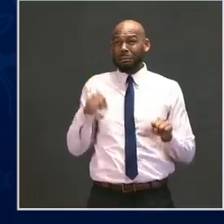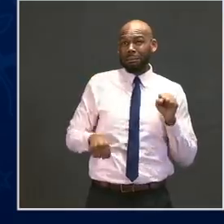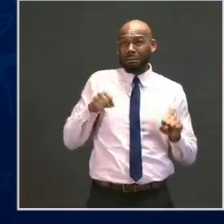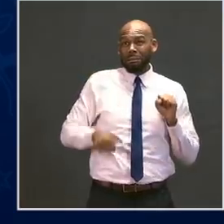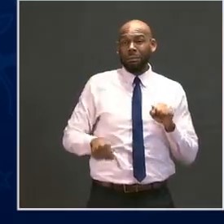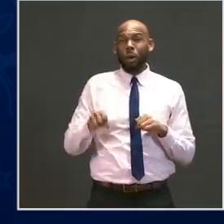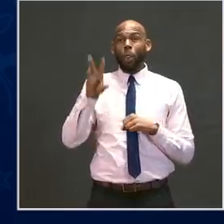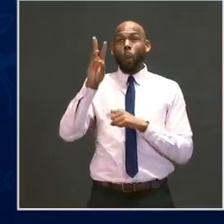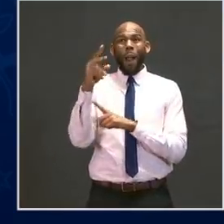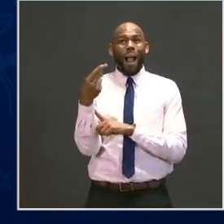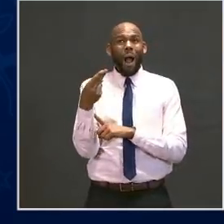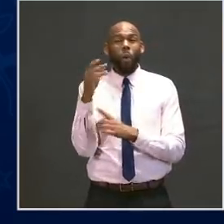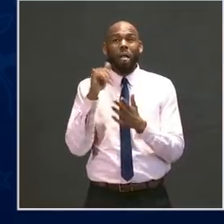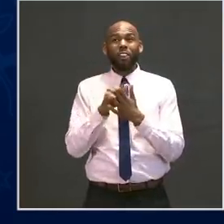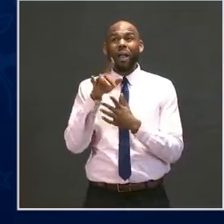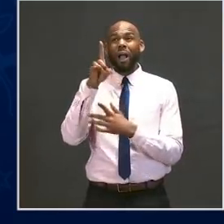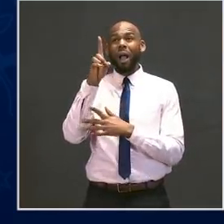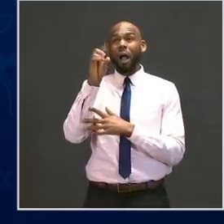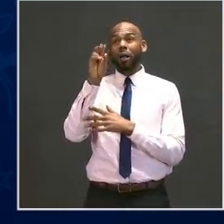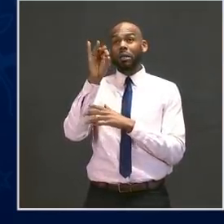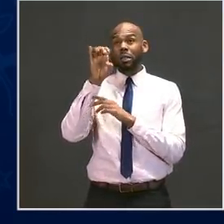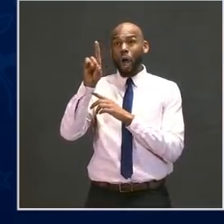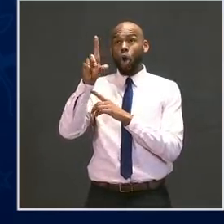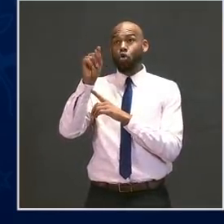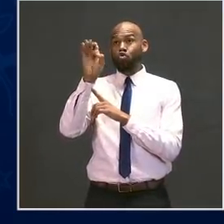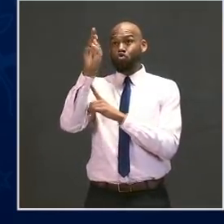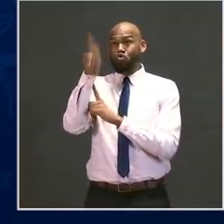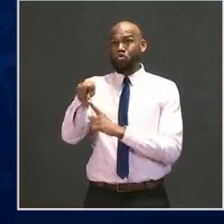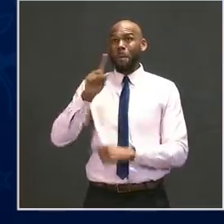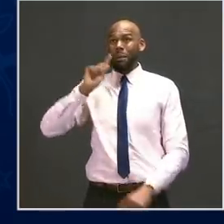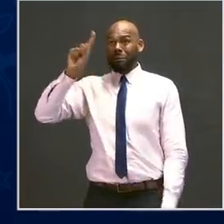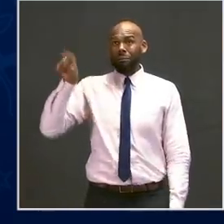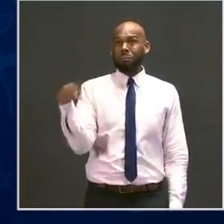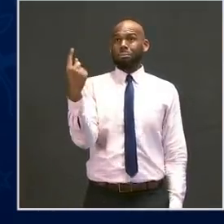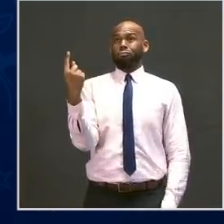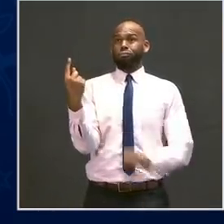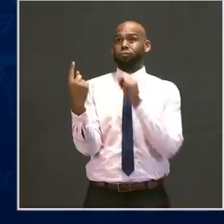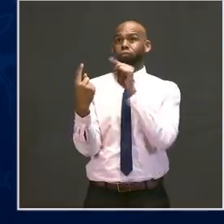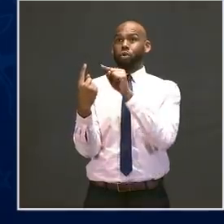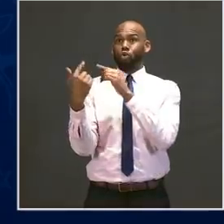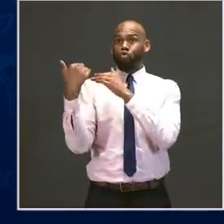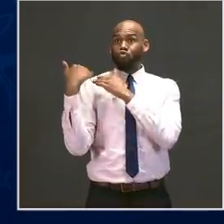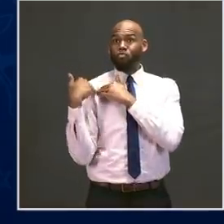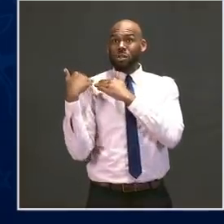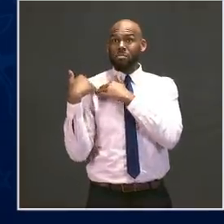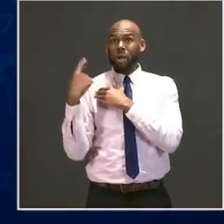that Donald Trump is singularly responsible for the events that occurred on January 6th, as the managers allege?